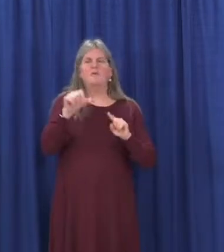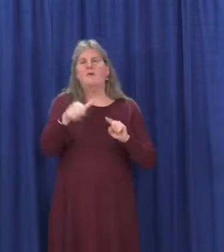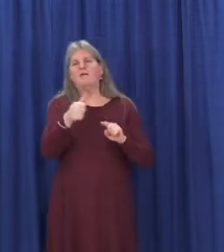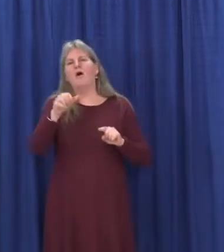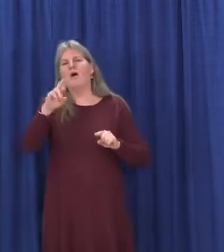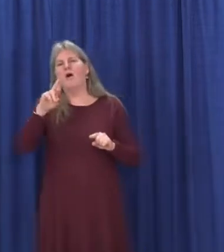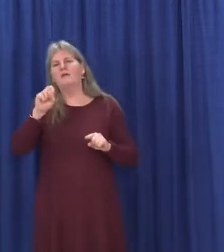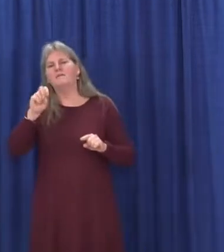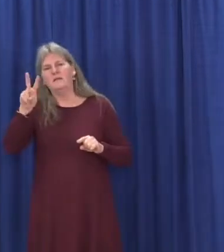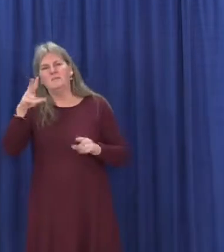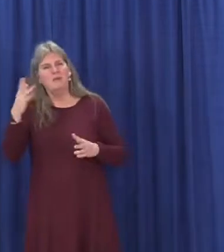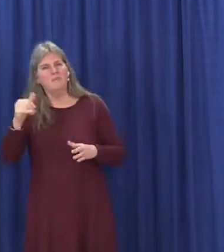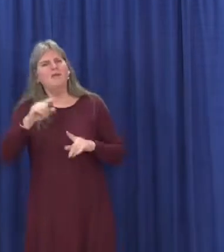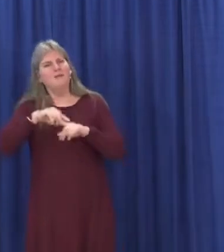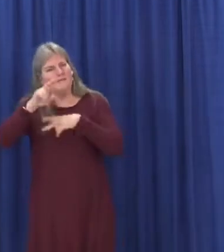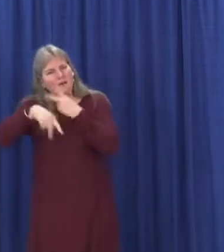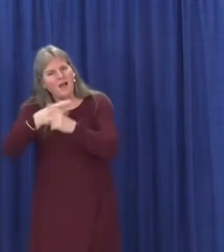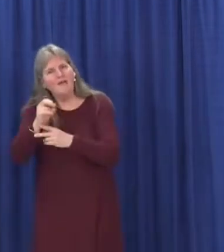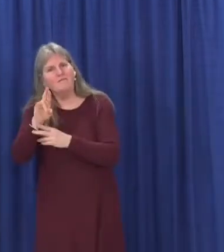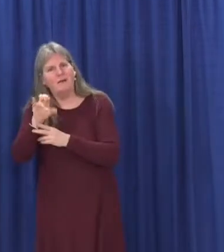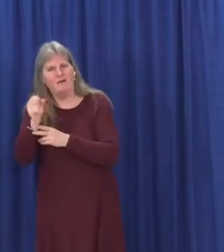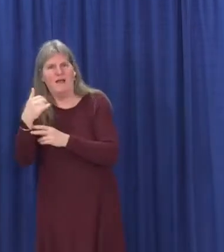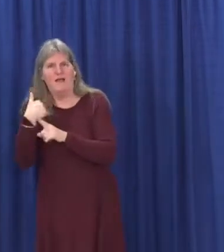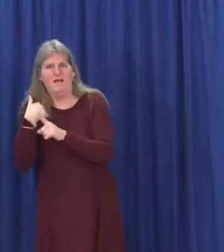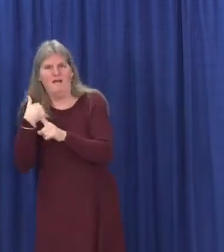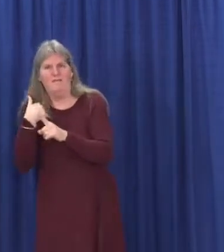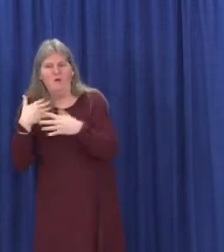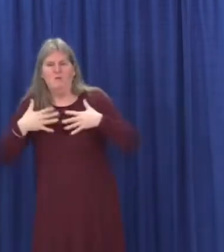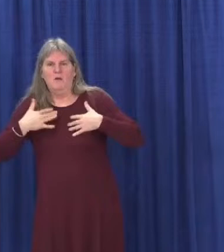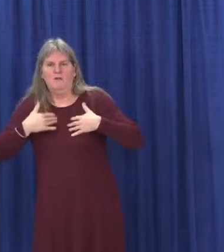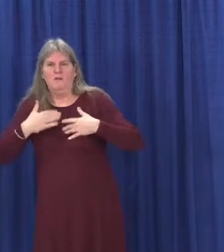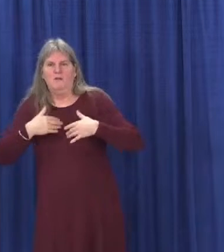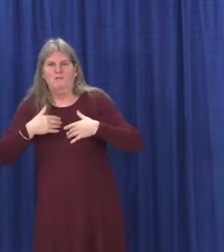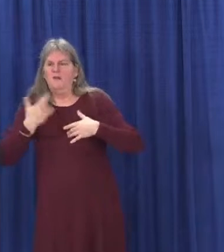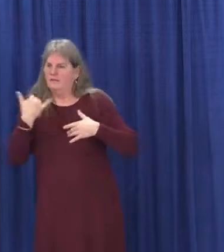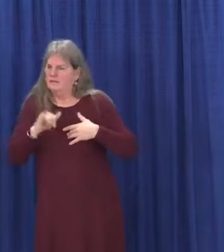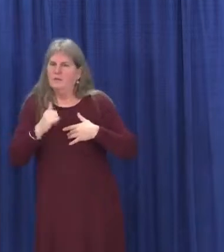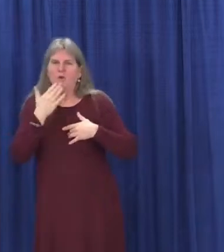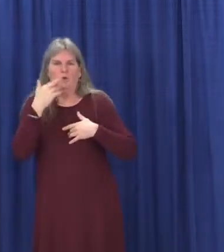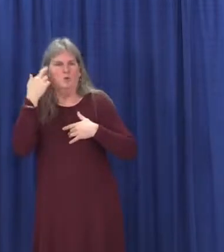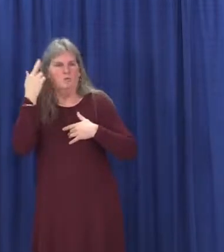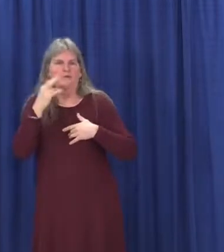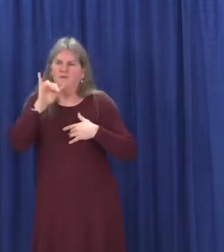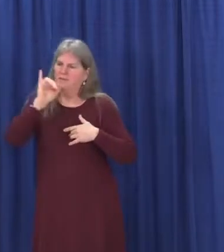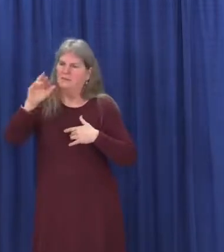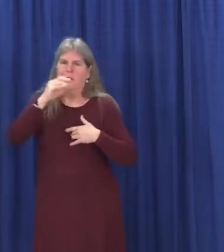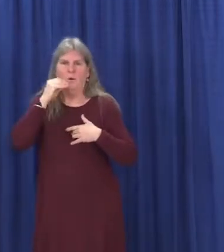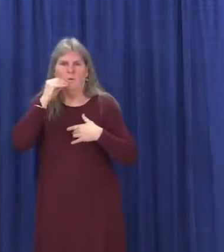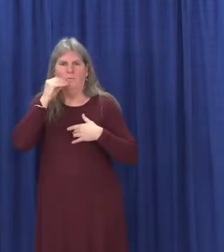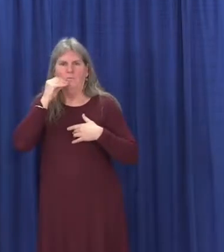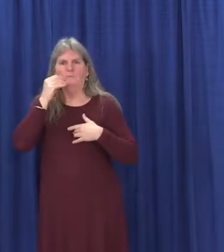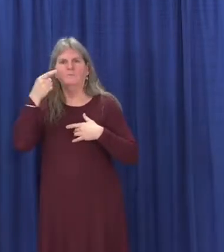And that's another reason to stay home and-- and prevent infection while you're feeling sick.